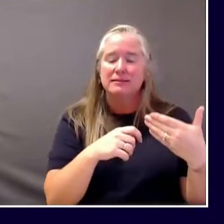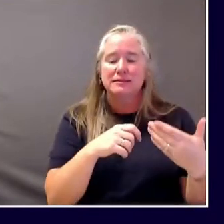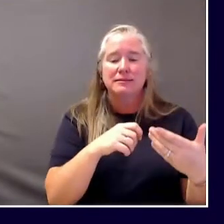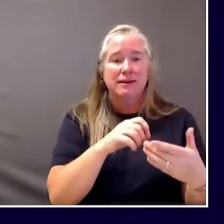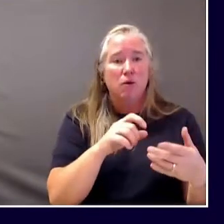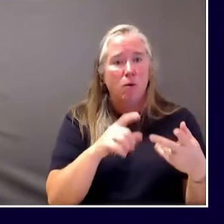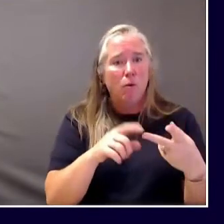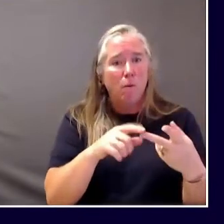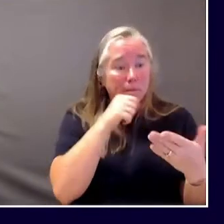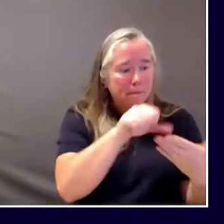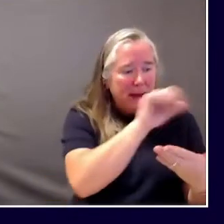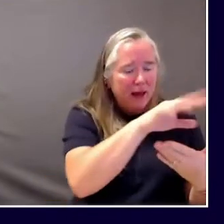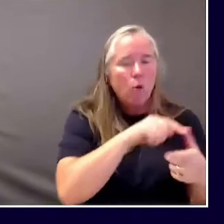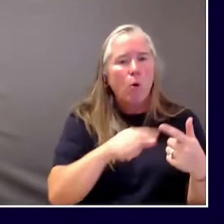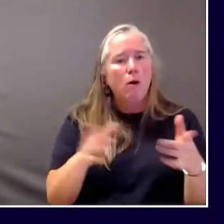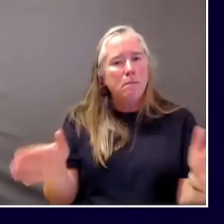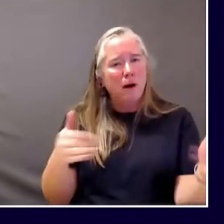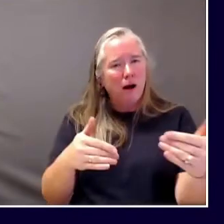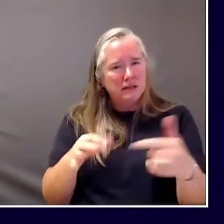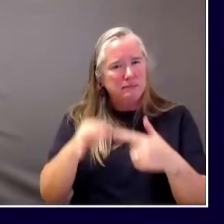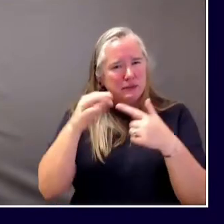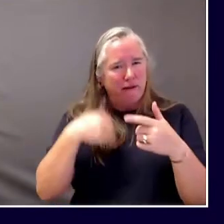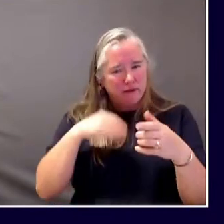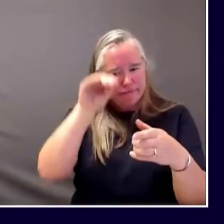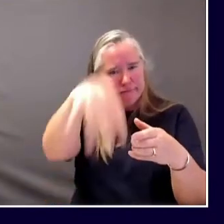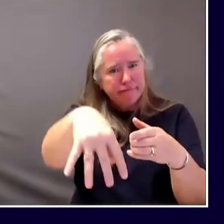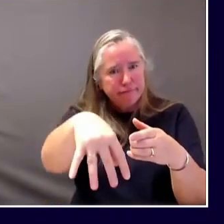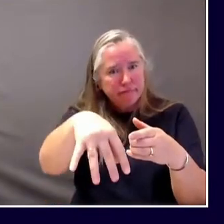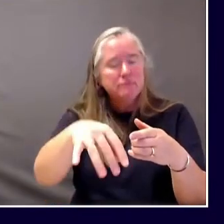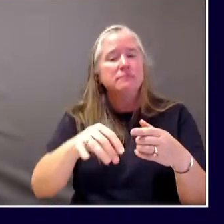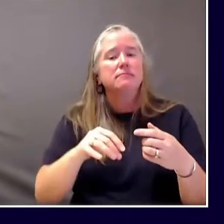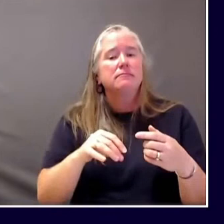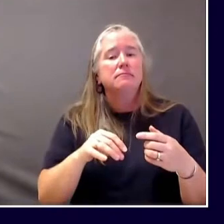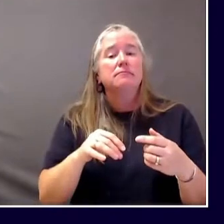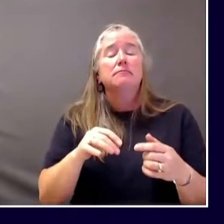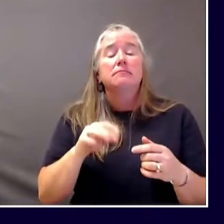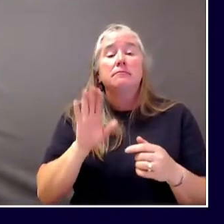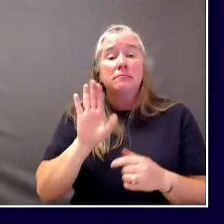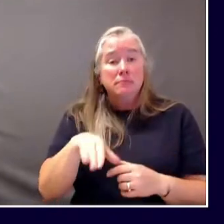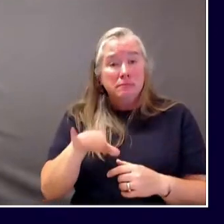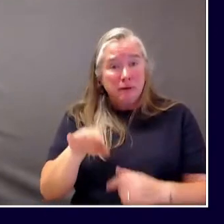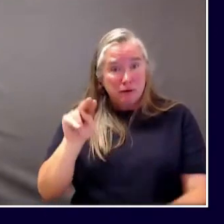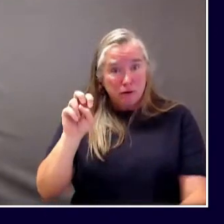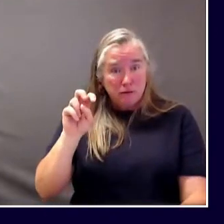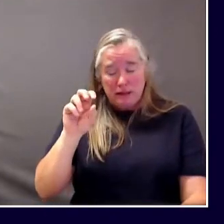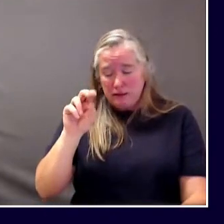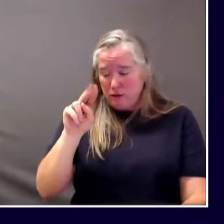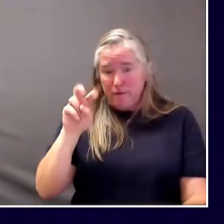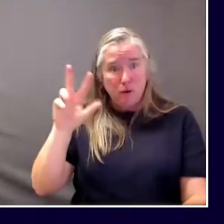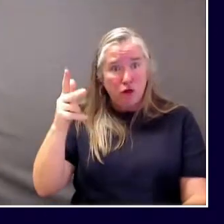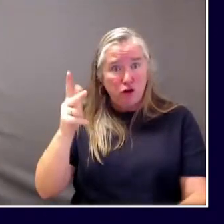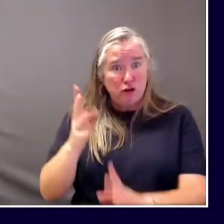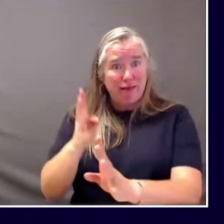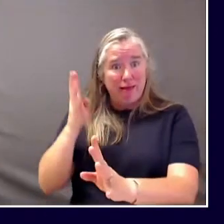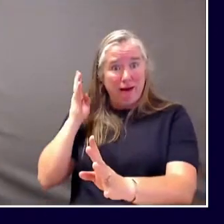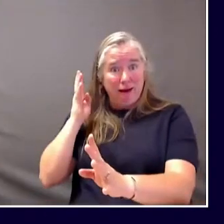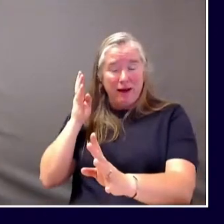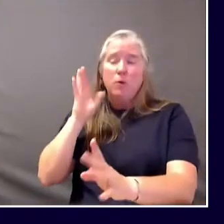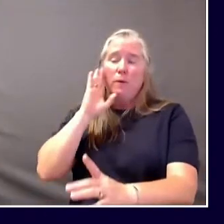if you decide to go to the polls nevertheless there will be lines there will